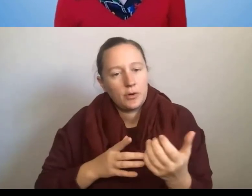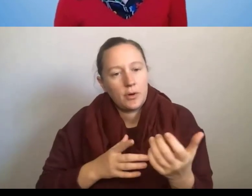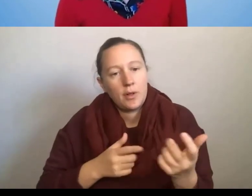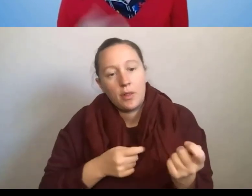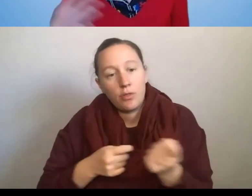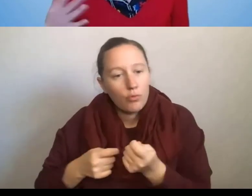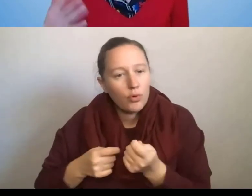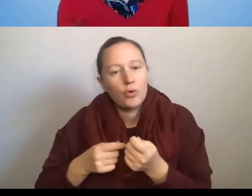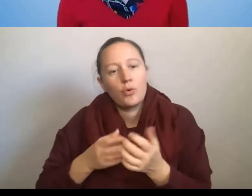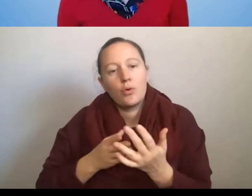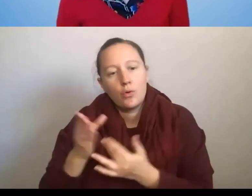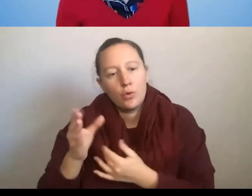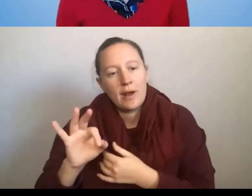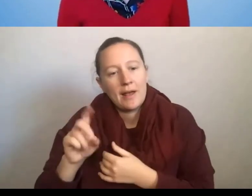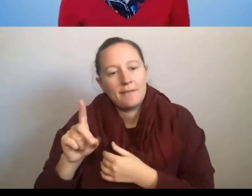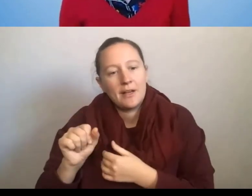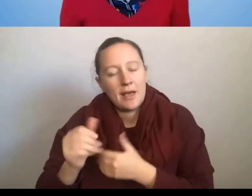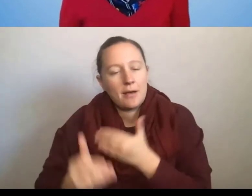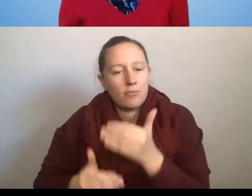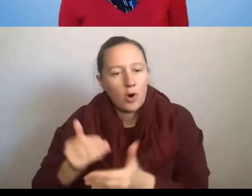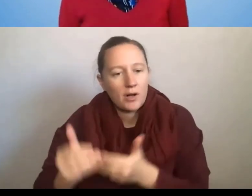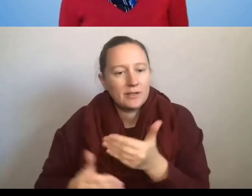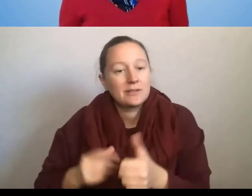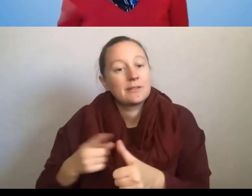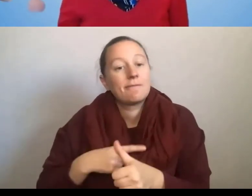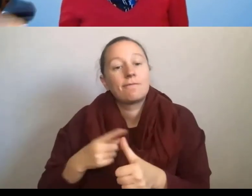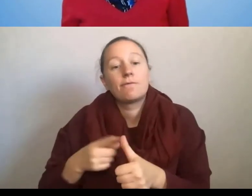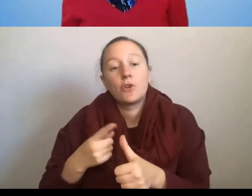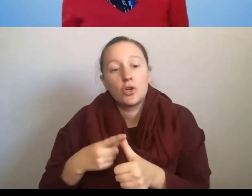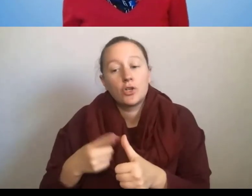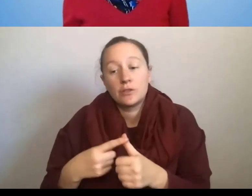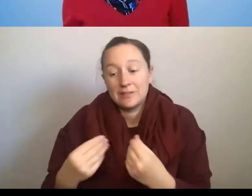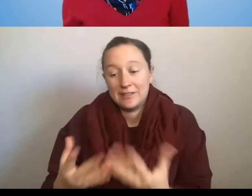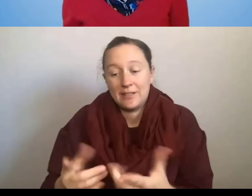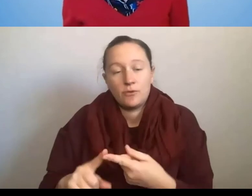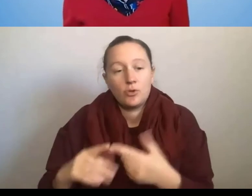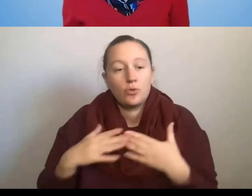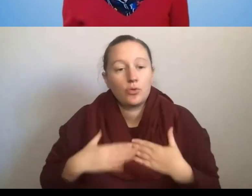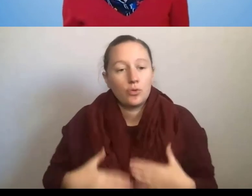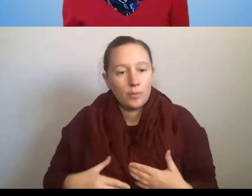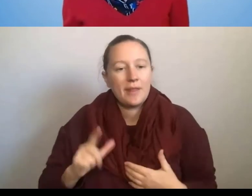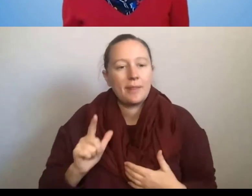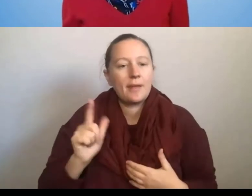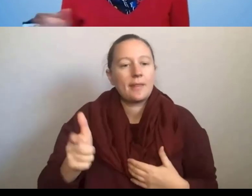and get them into, first, in human and then later-stage clinical studies.